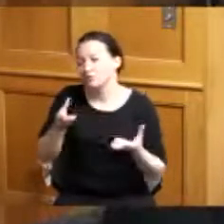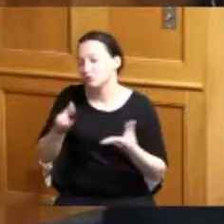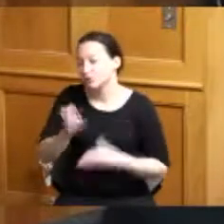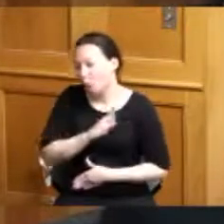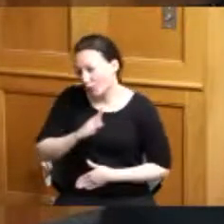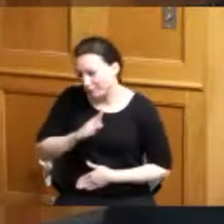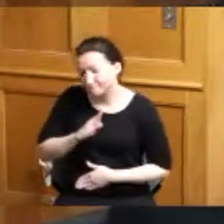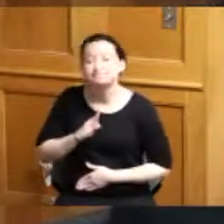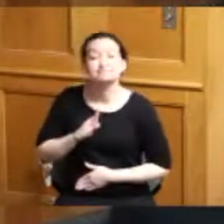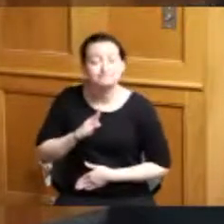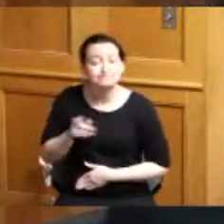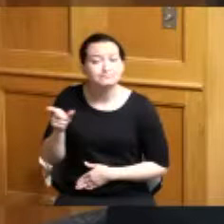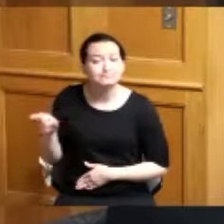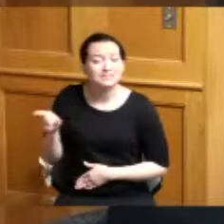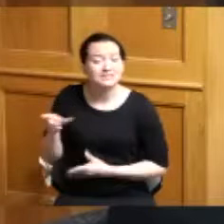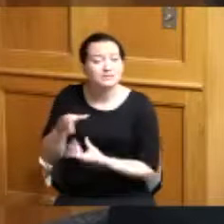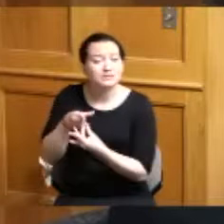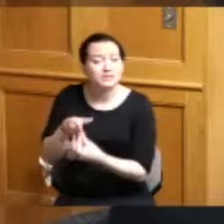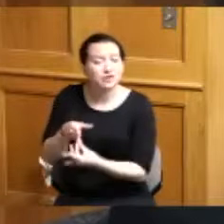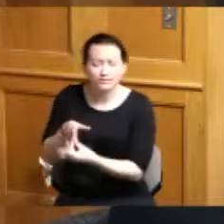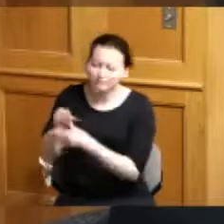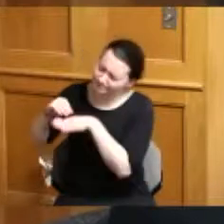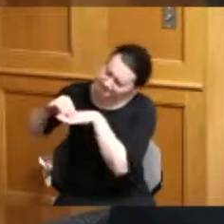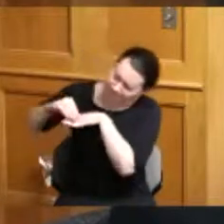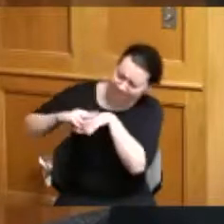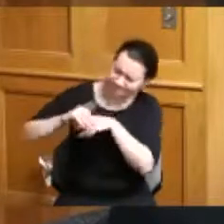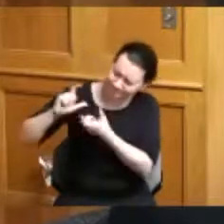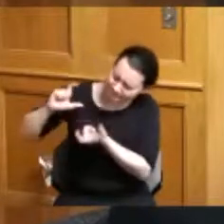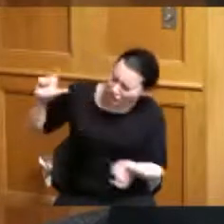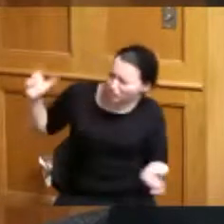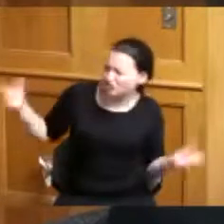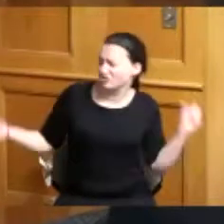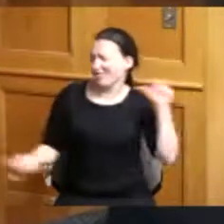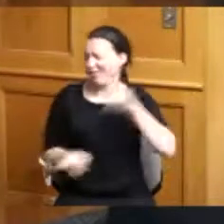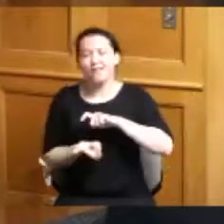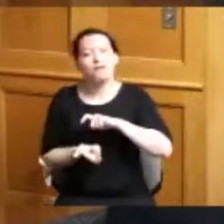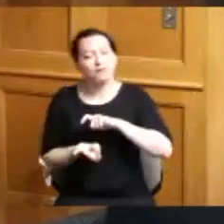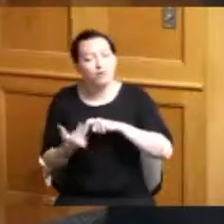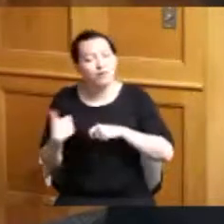and whereas Pat Tribbe's leadership transformed The Way Hamilton County delivers and manages